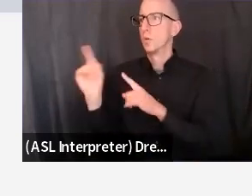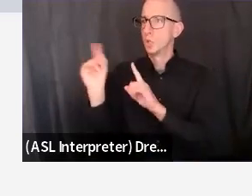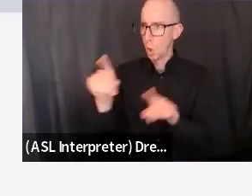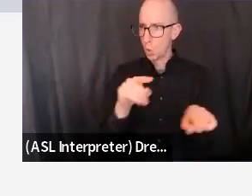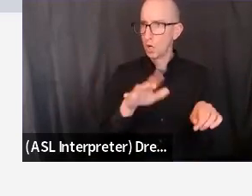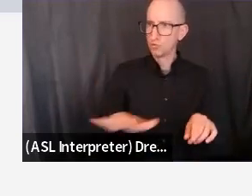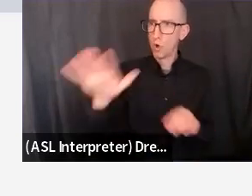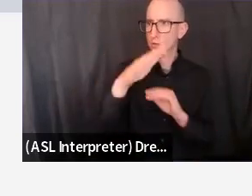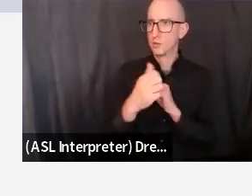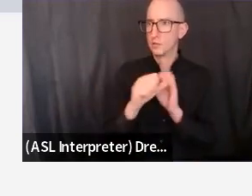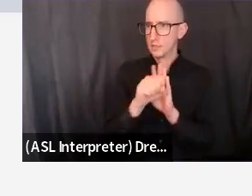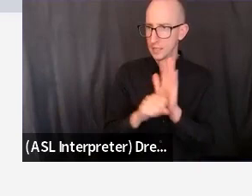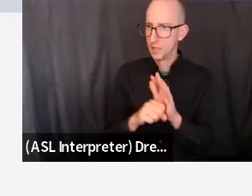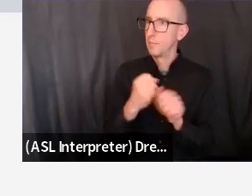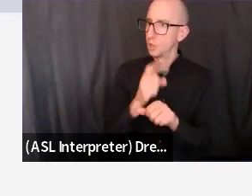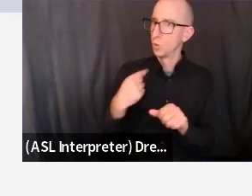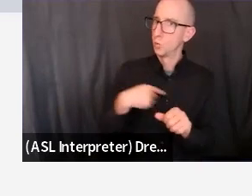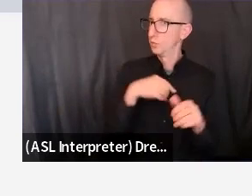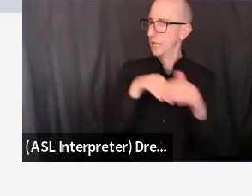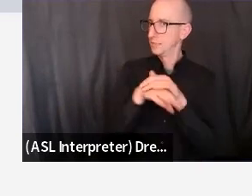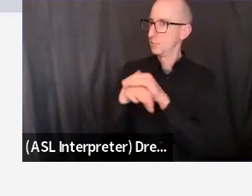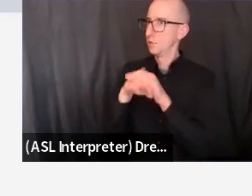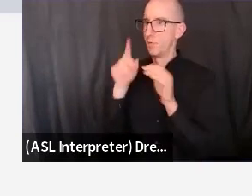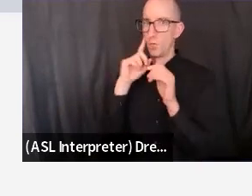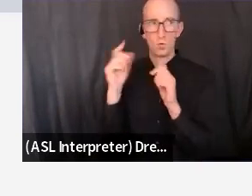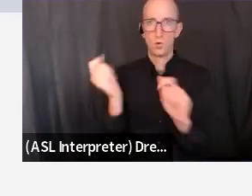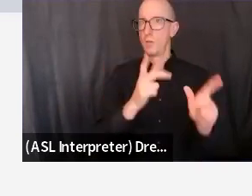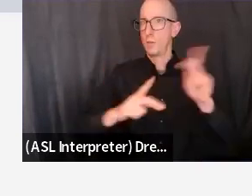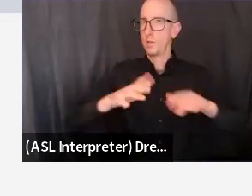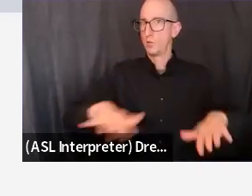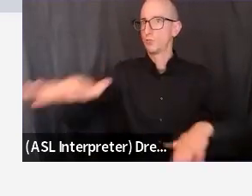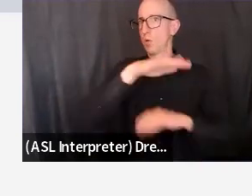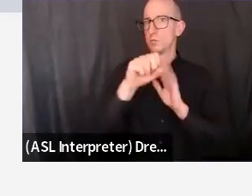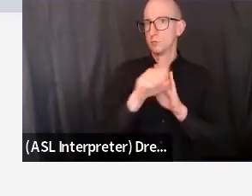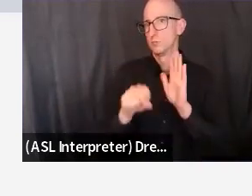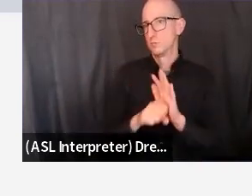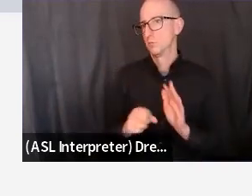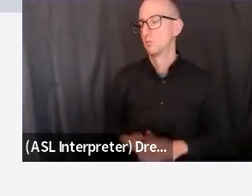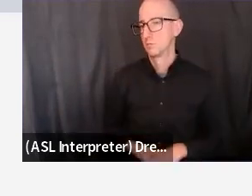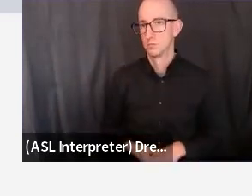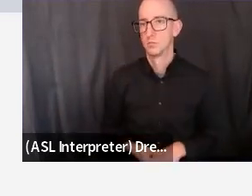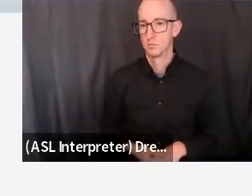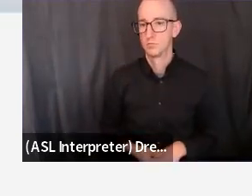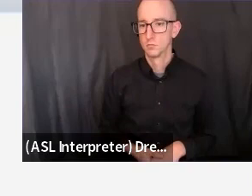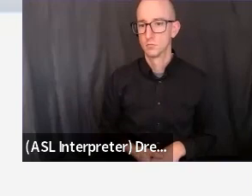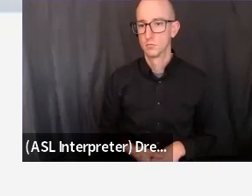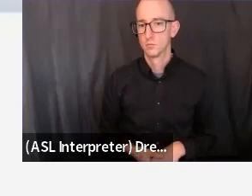is intended to address at those dry ports. And by focusing on the larger truck-to-rail facilities,